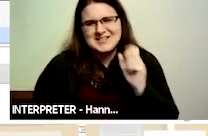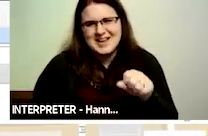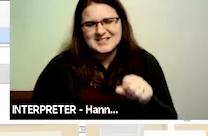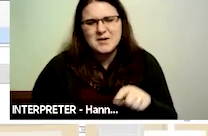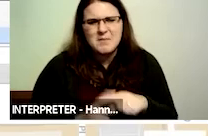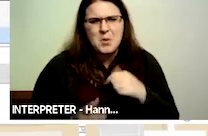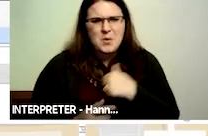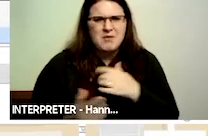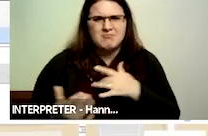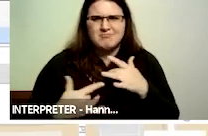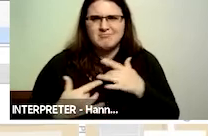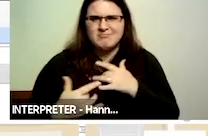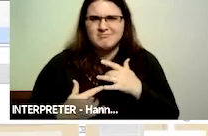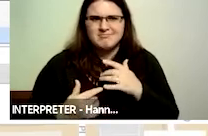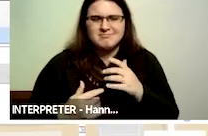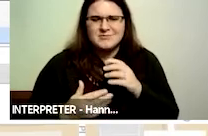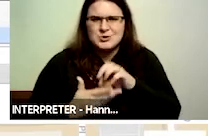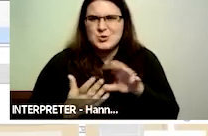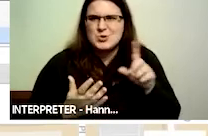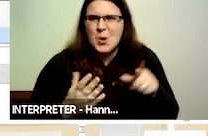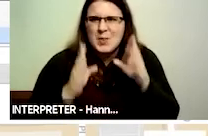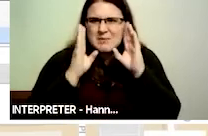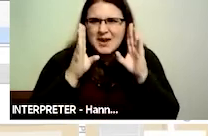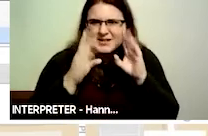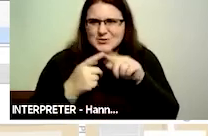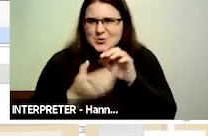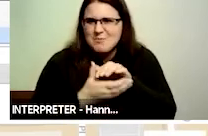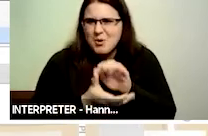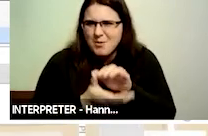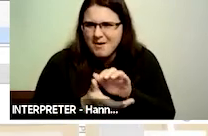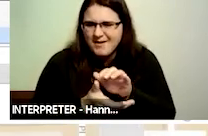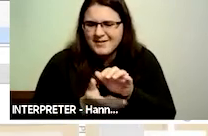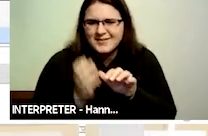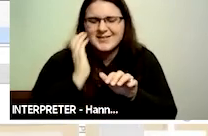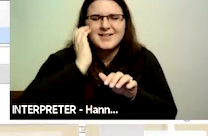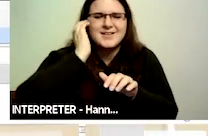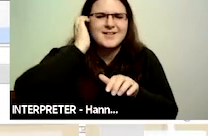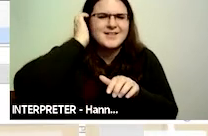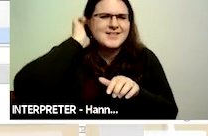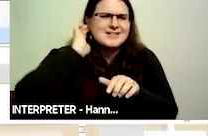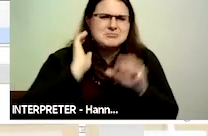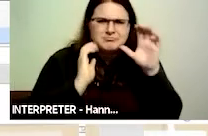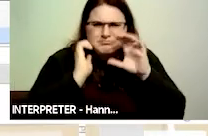students walking around with their faces and their phones now we do see this actually Ben Woelk: What herds of alrighty students walking around if their faces and their phones, looking for Pokemon sites and Pokemon gems.